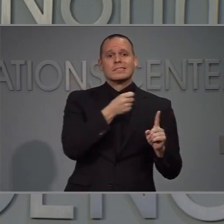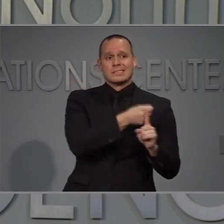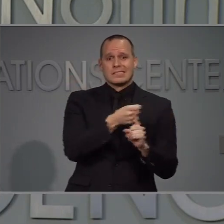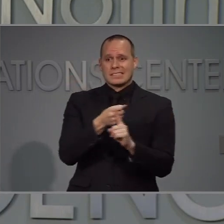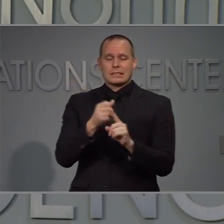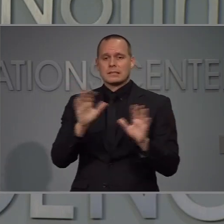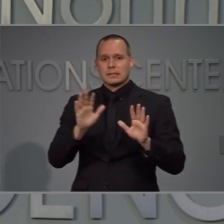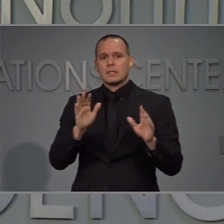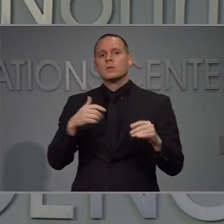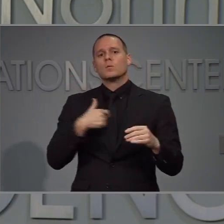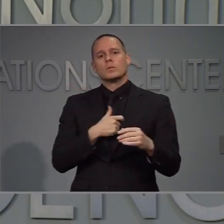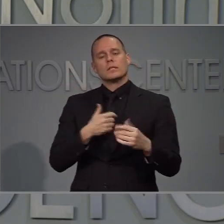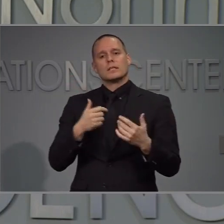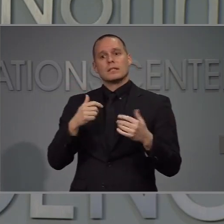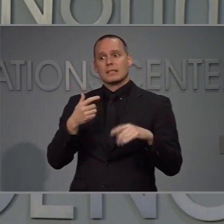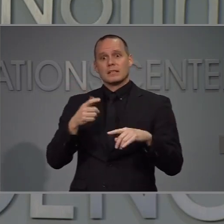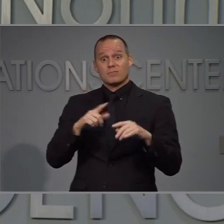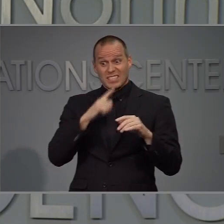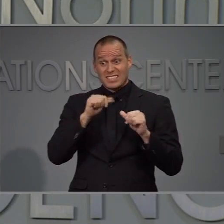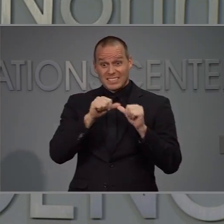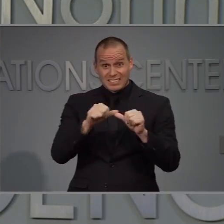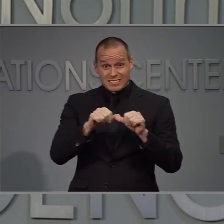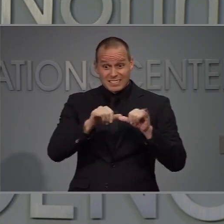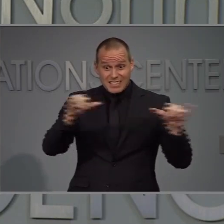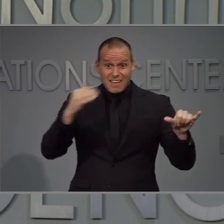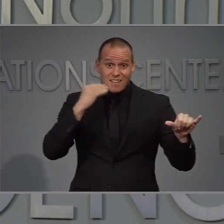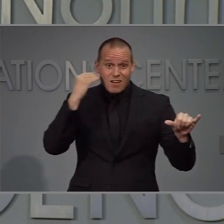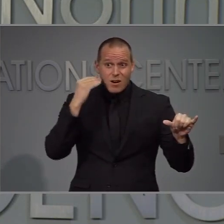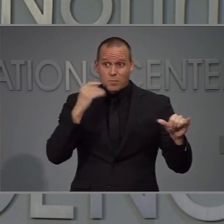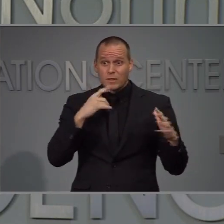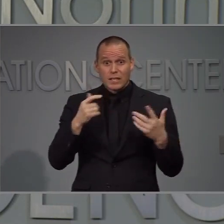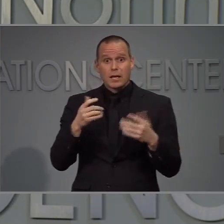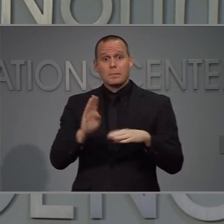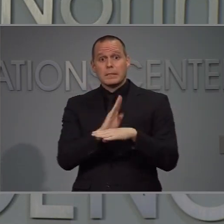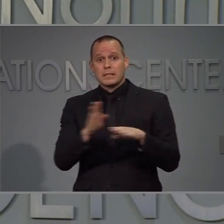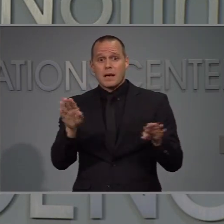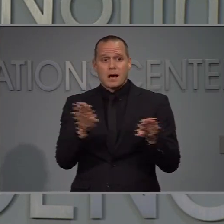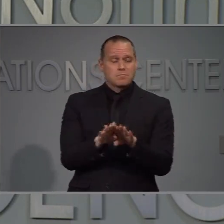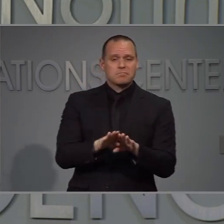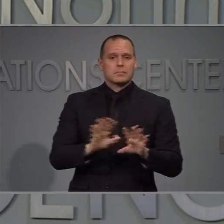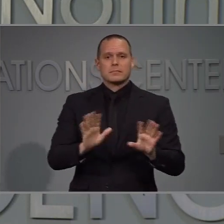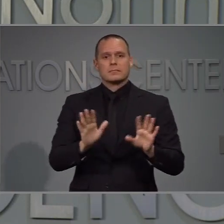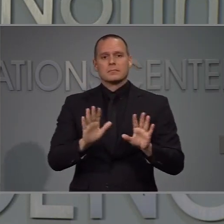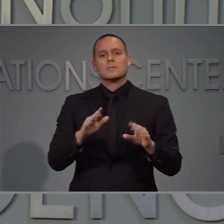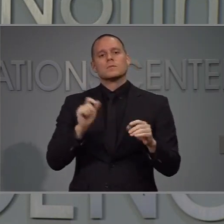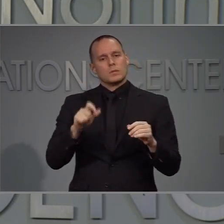SPREAD OF THIS PANDEMIC. WE KNOW THAT THESE ACTIONS SAVED LIVES. BUT WE ALSO KNOW